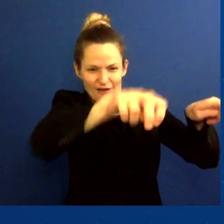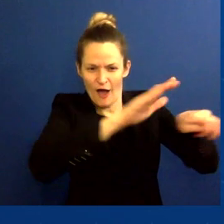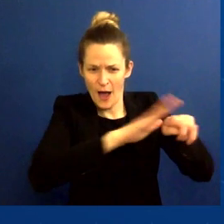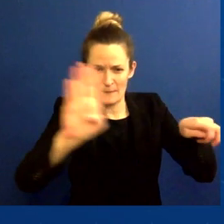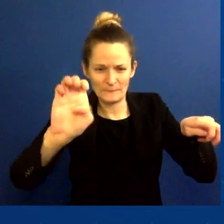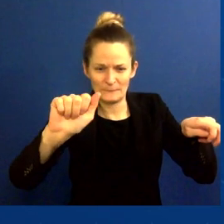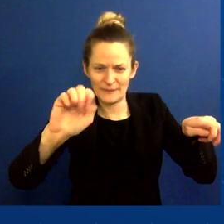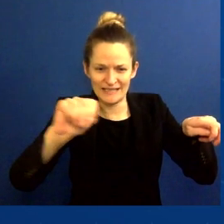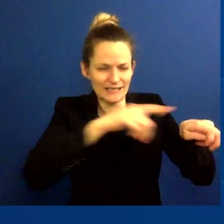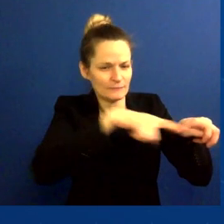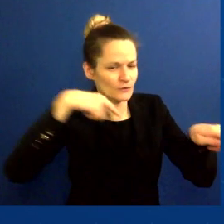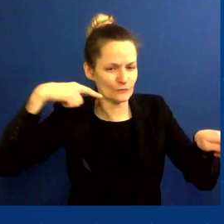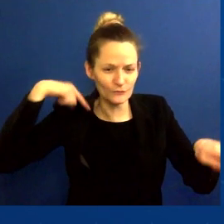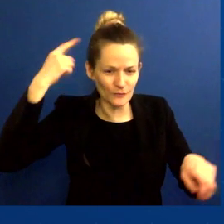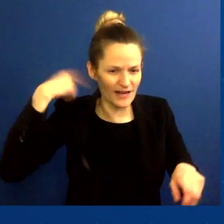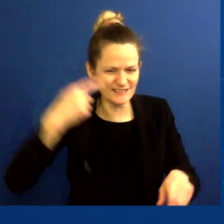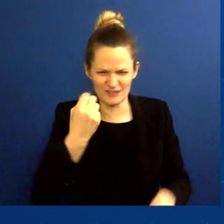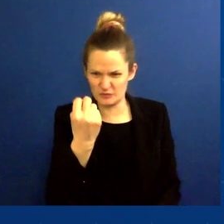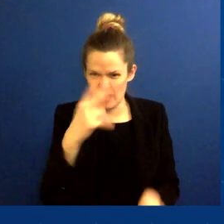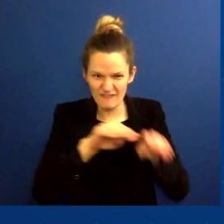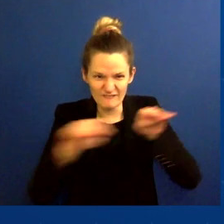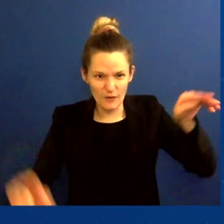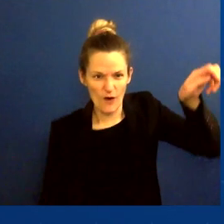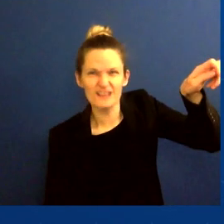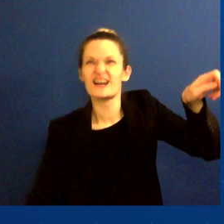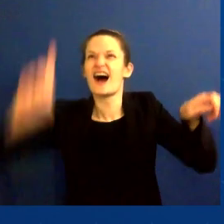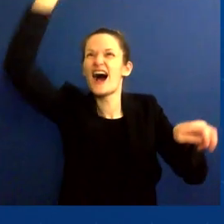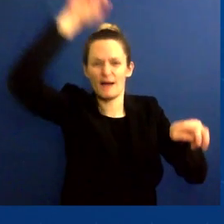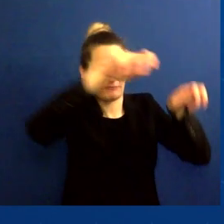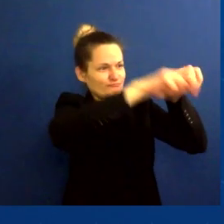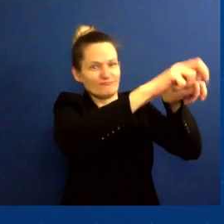You're nuts. And thank God you are.